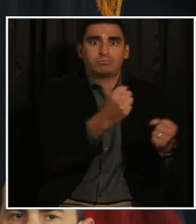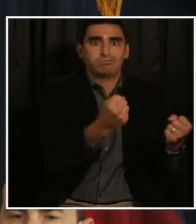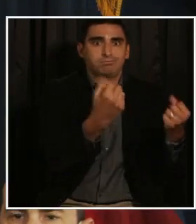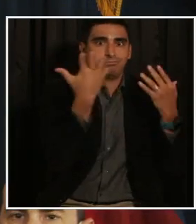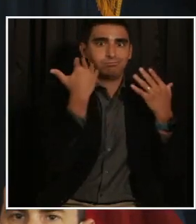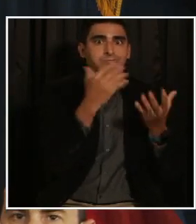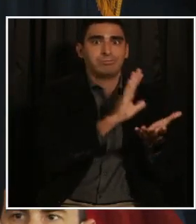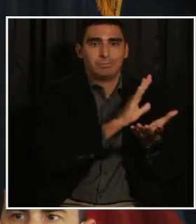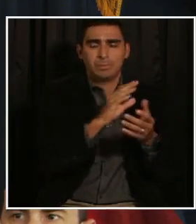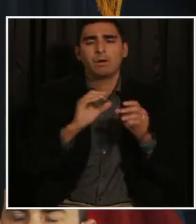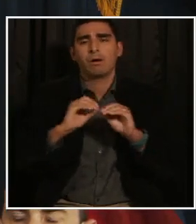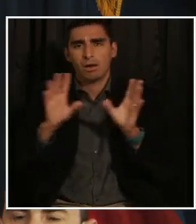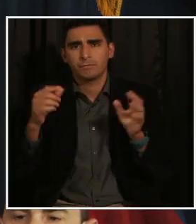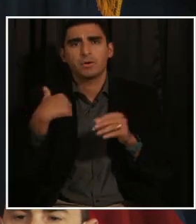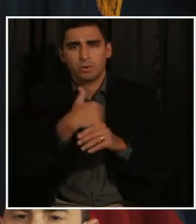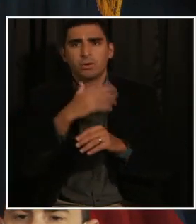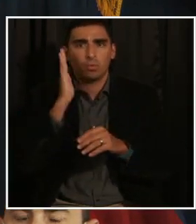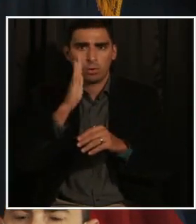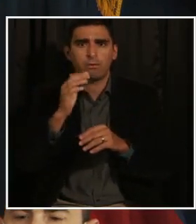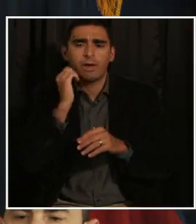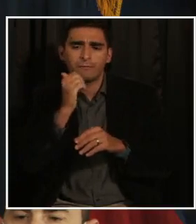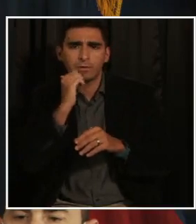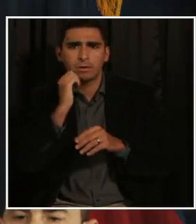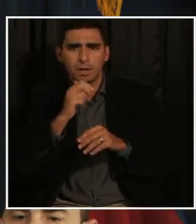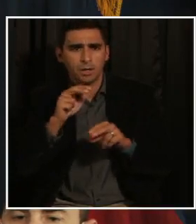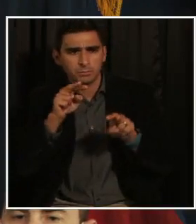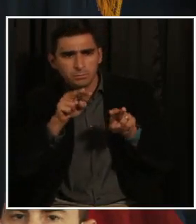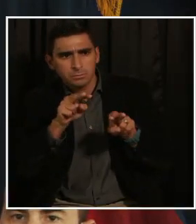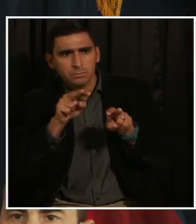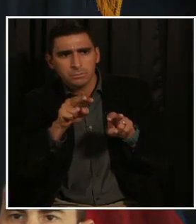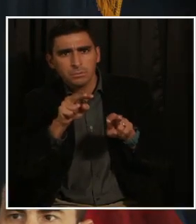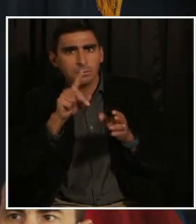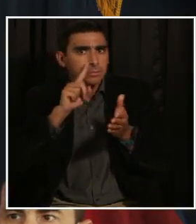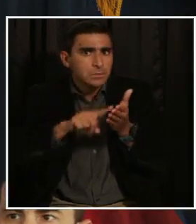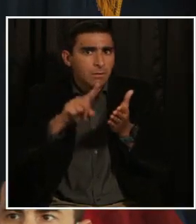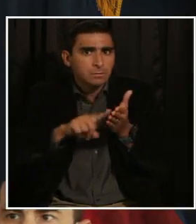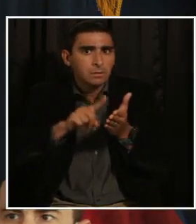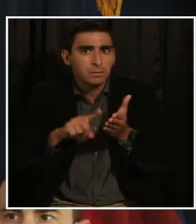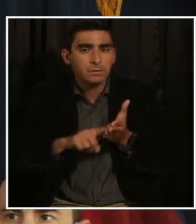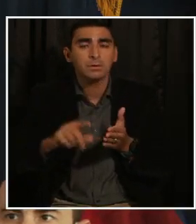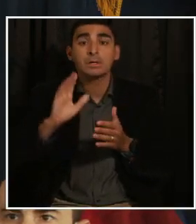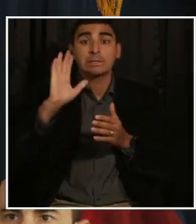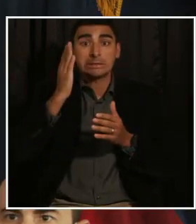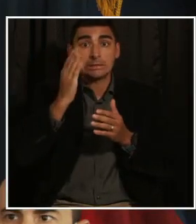the data on a day-to-day basis we uh it looks like hopefully the rates have stabilized there might or